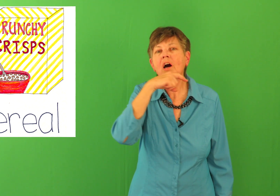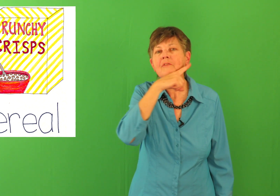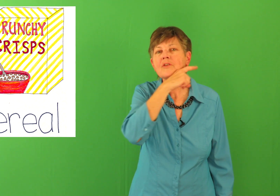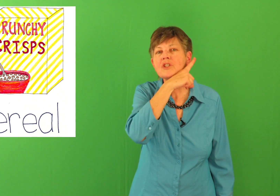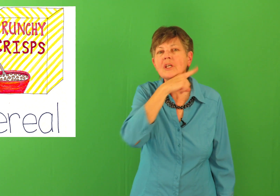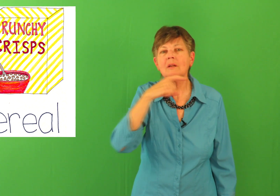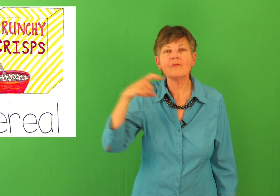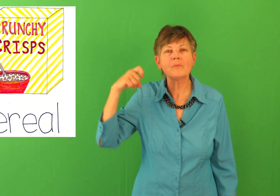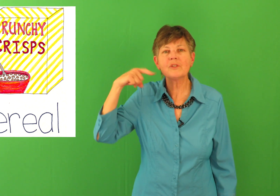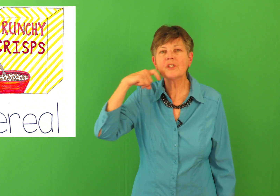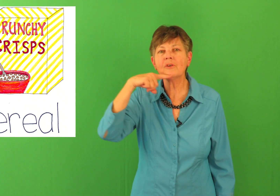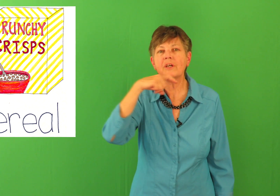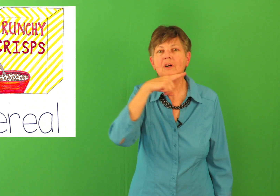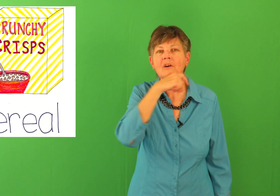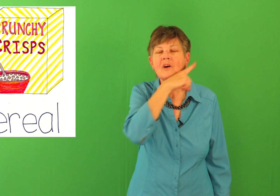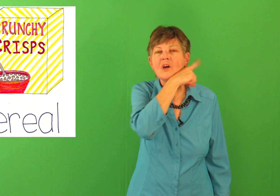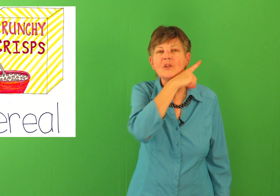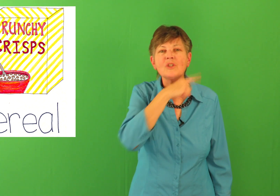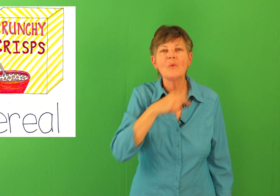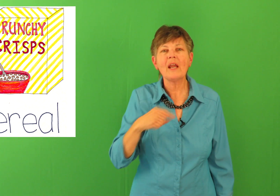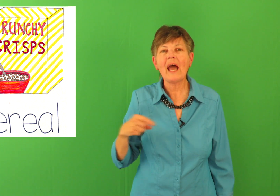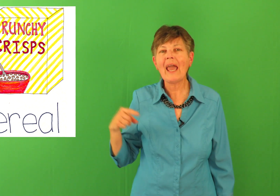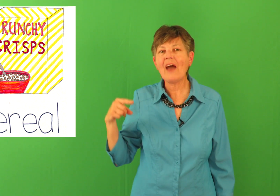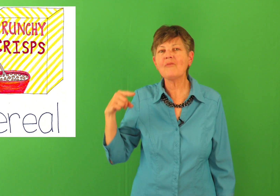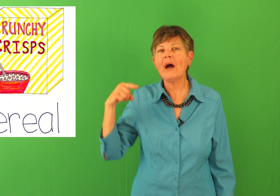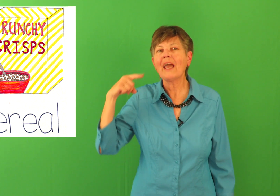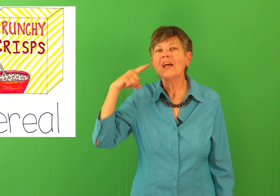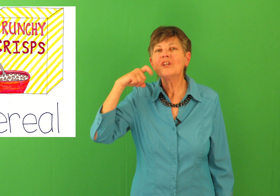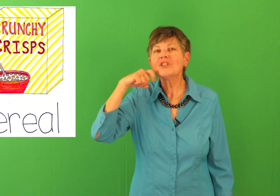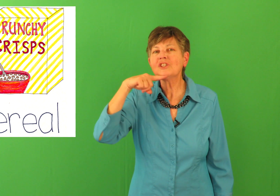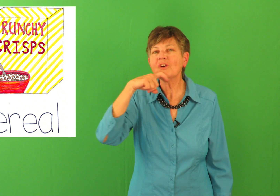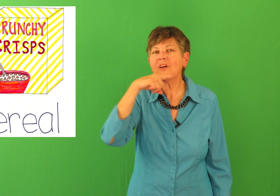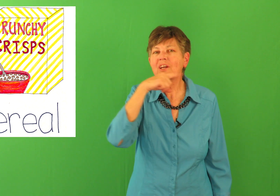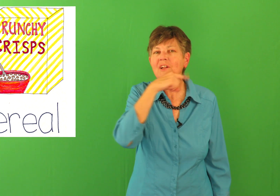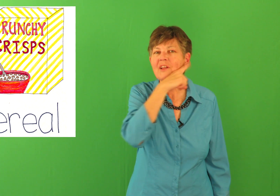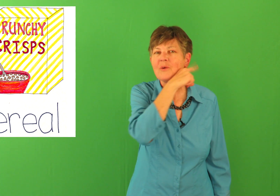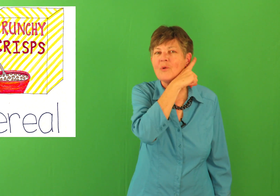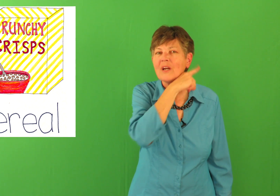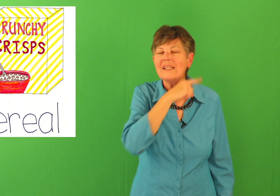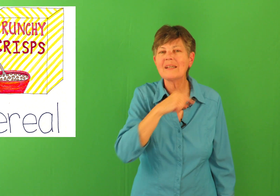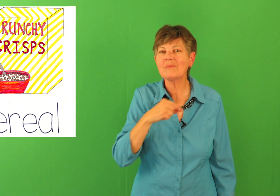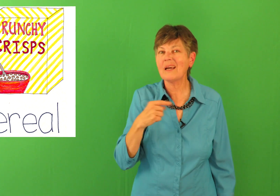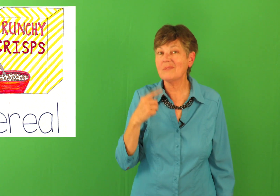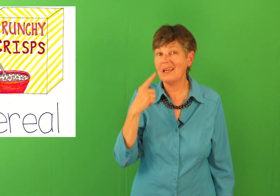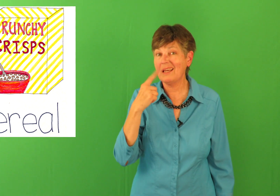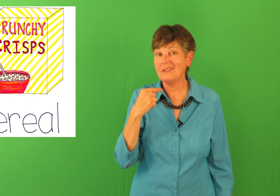off your chin from cereal so when I have my cereal in the morning sometimes I get